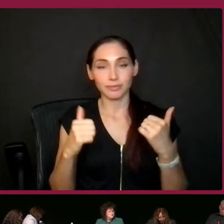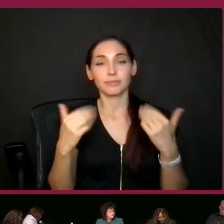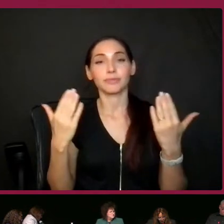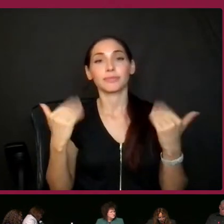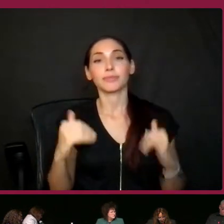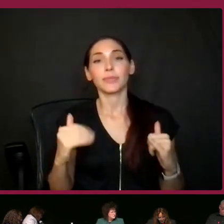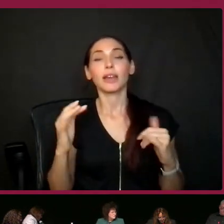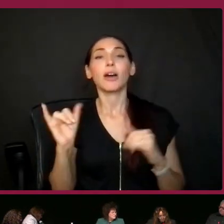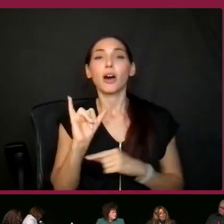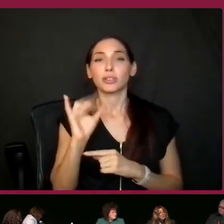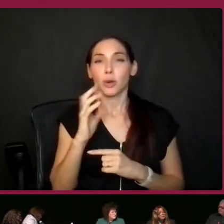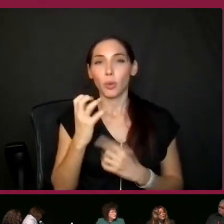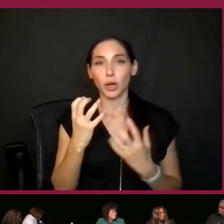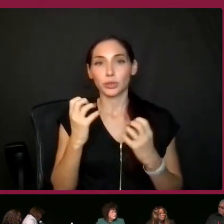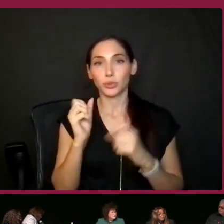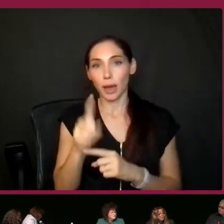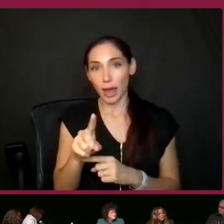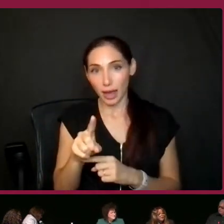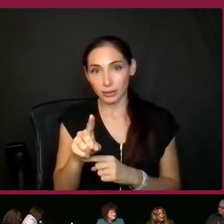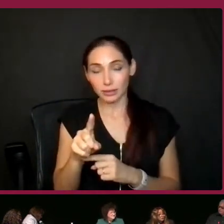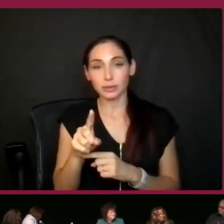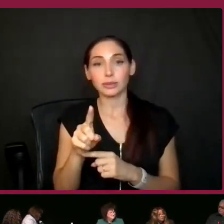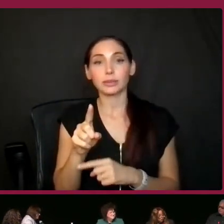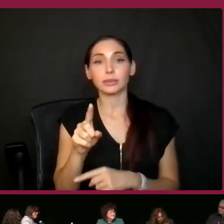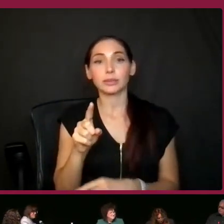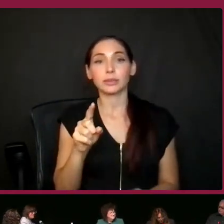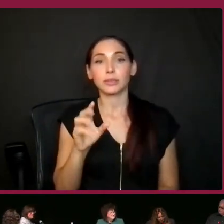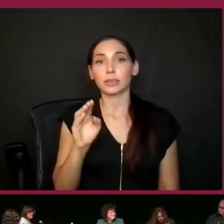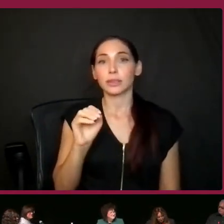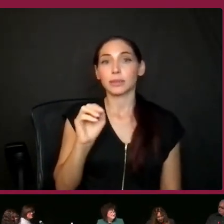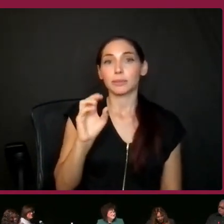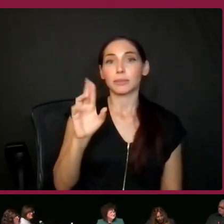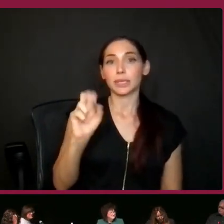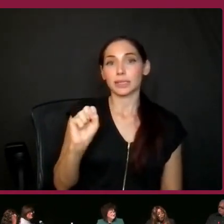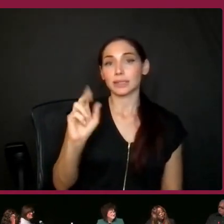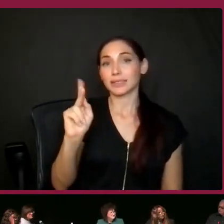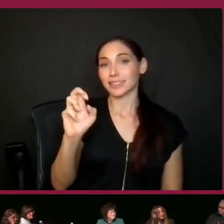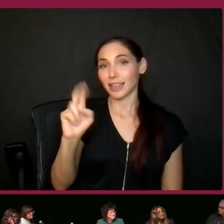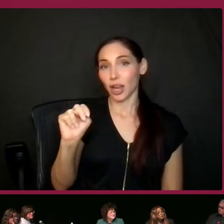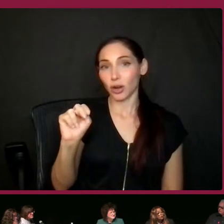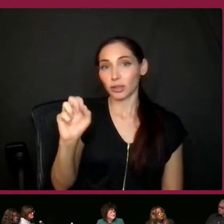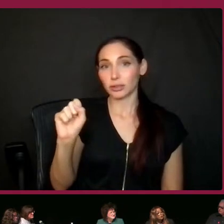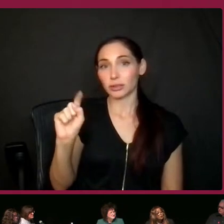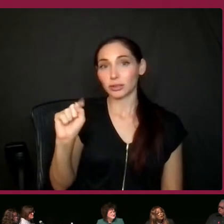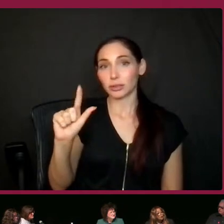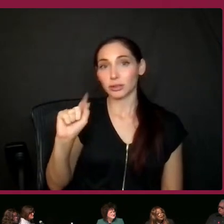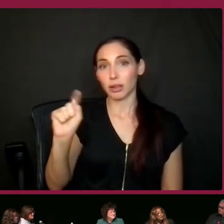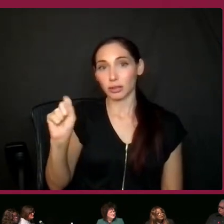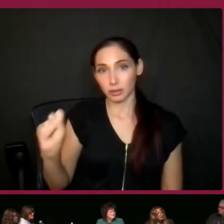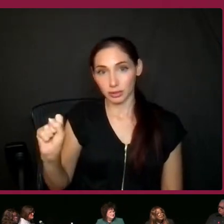like to ask Mrs. Karen Stults and her granddaughter Chloe to come